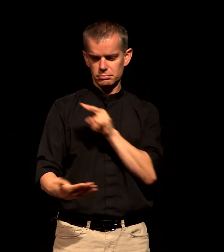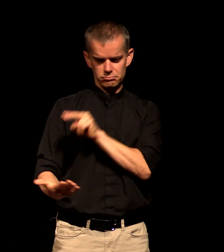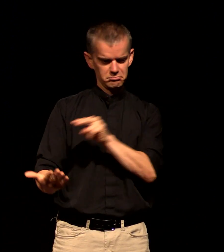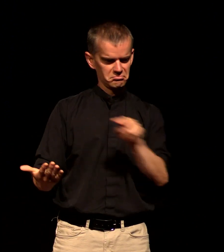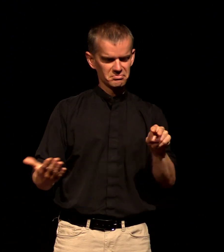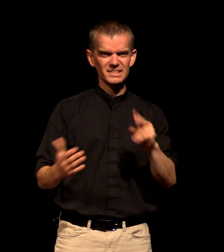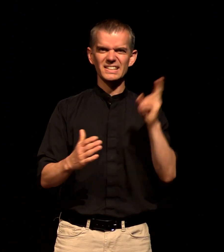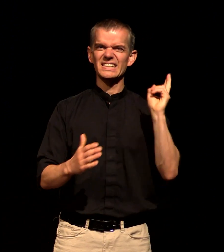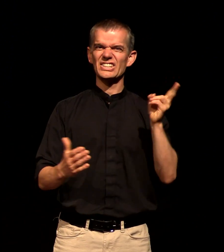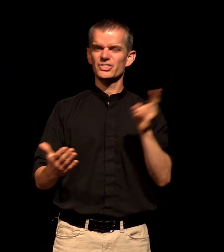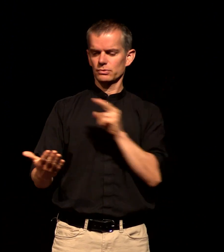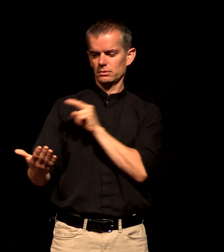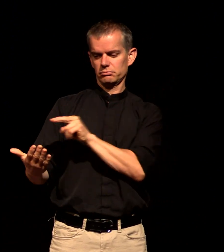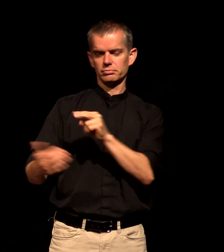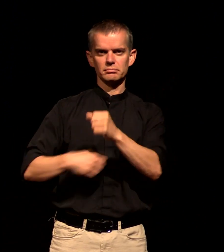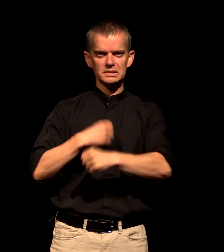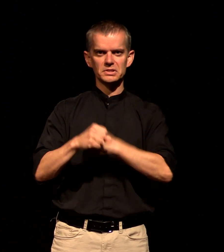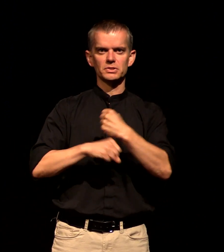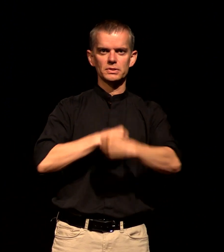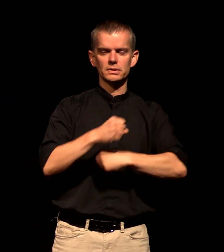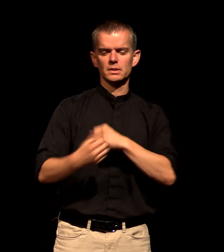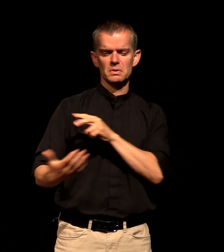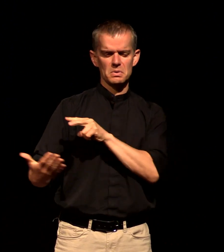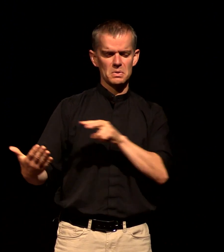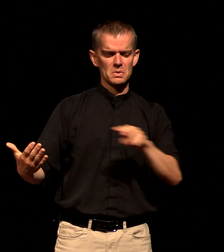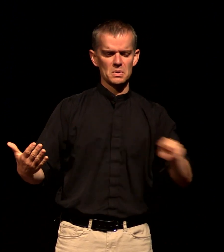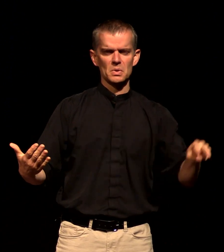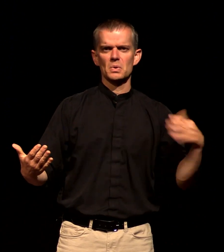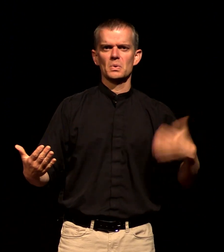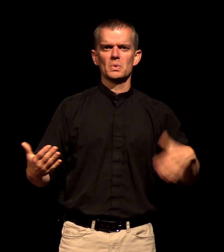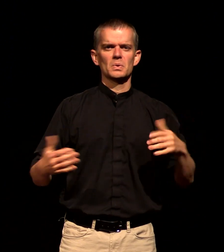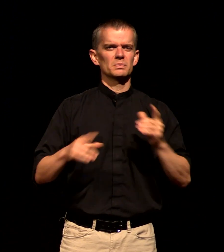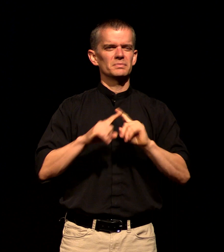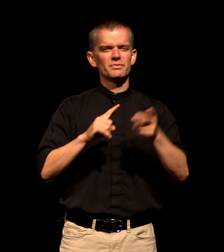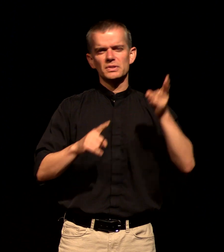marching through history with moments that had rocked our